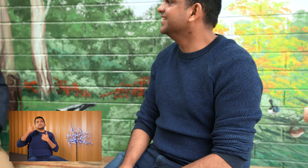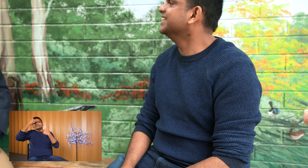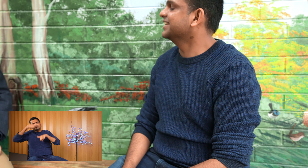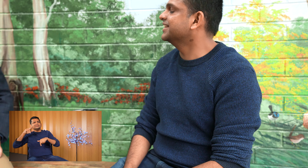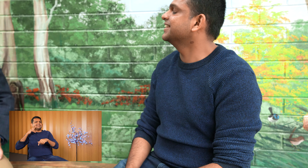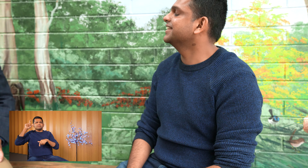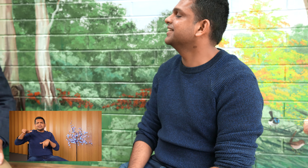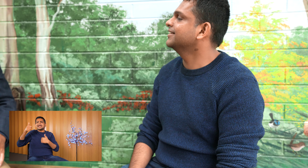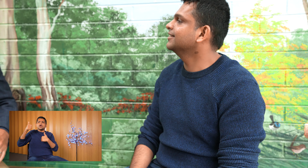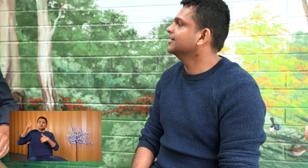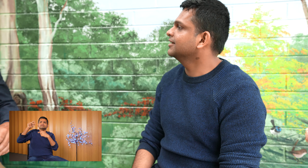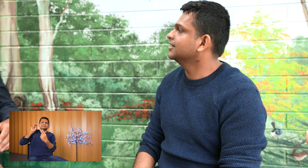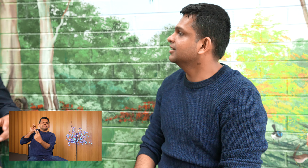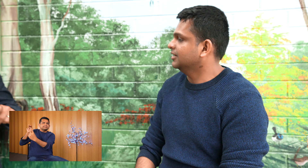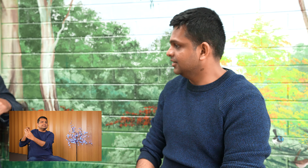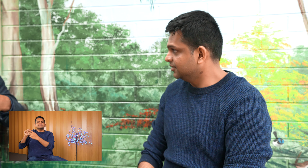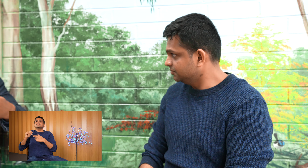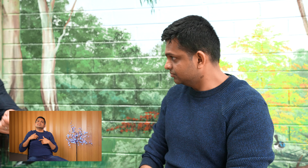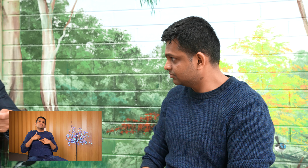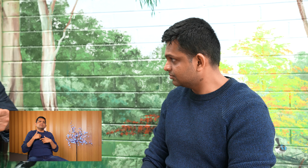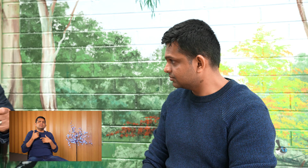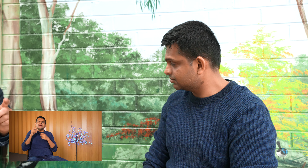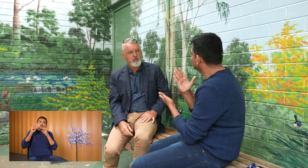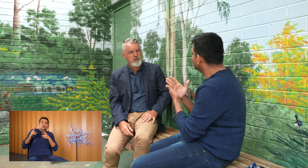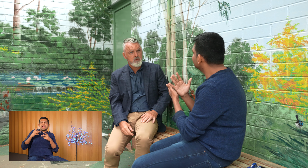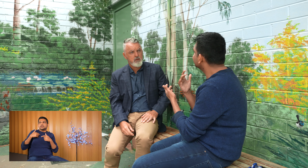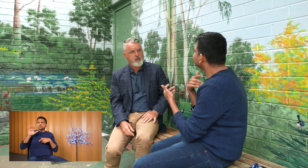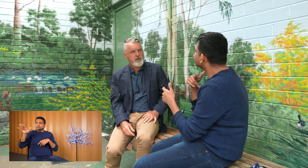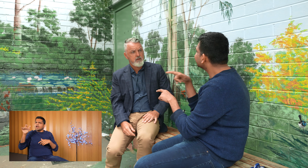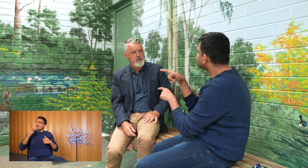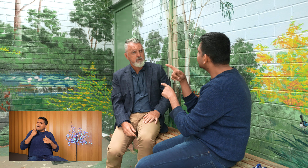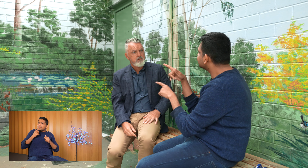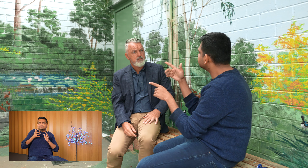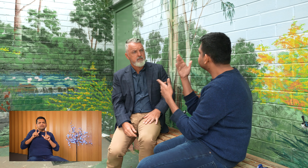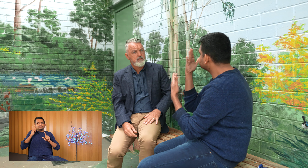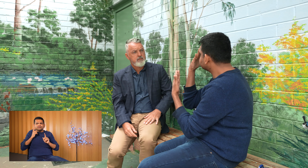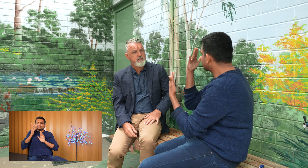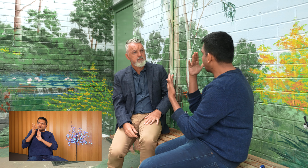and you're familiar with a person who might be Deaf and then you might want to then try to sign